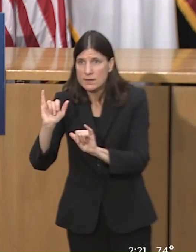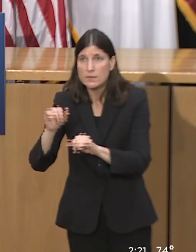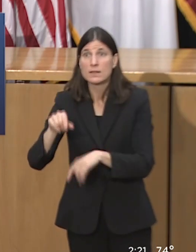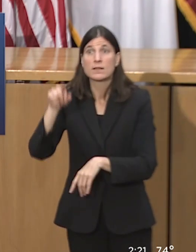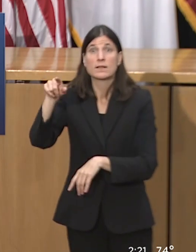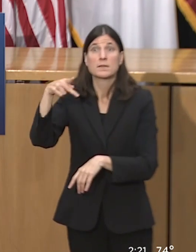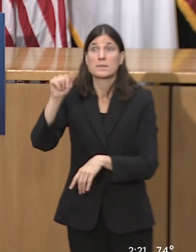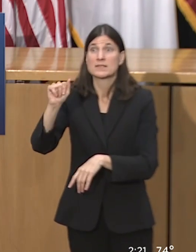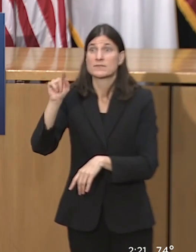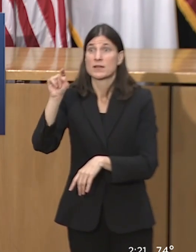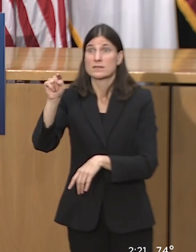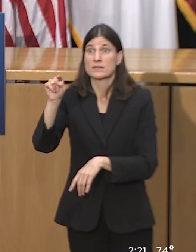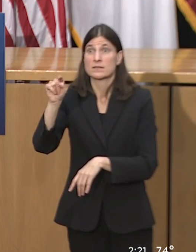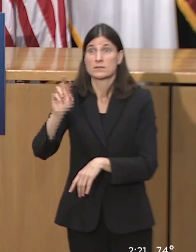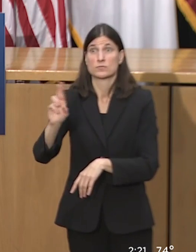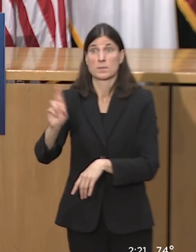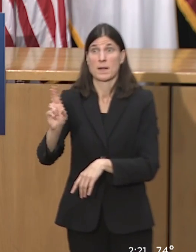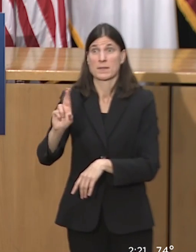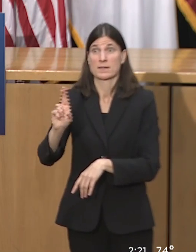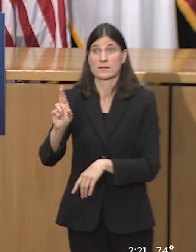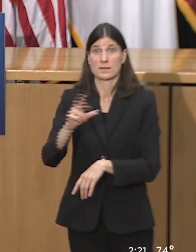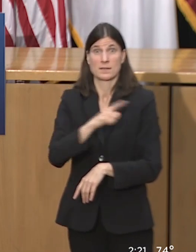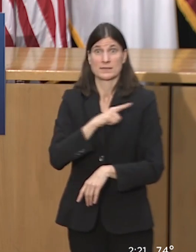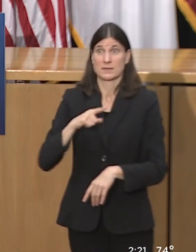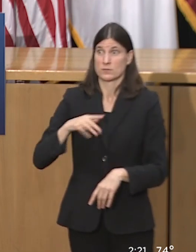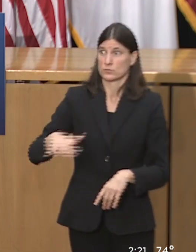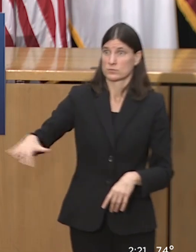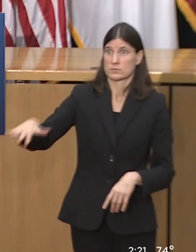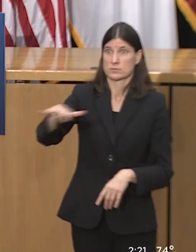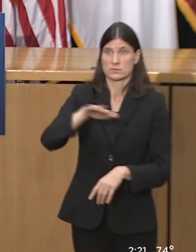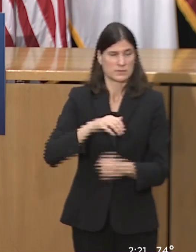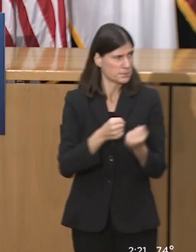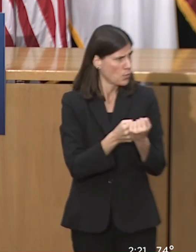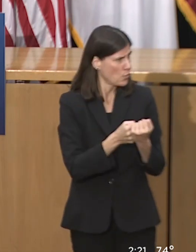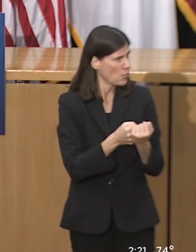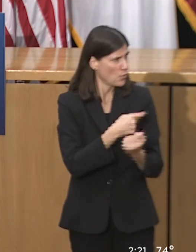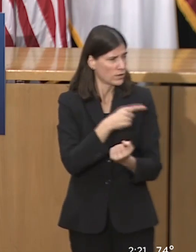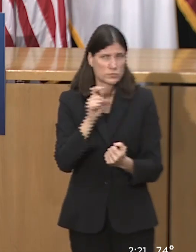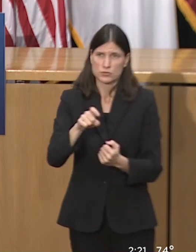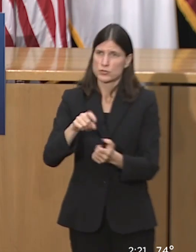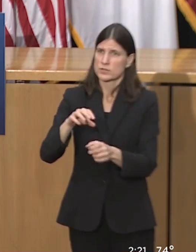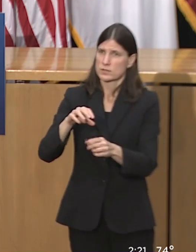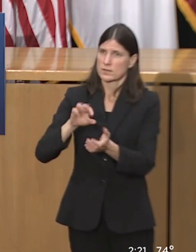COUNTING VOTES. PENNSYLVANIA'S COUNTING VOTES. PENNSYLVANIA HAS A REPUBLICAN